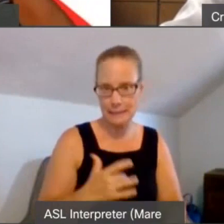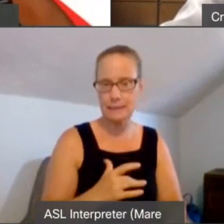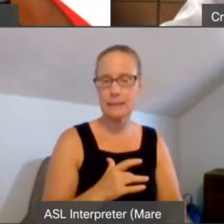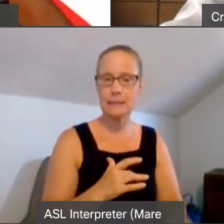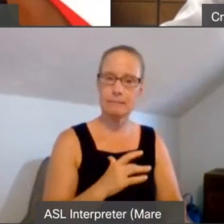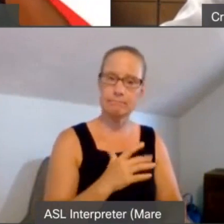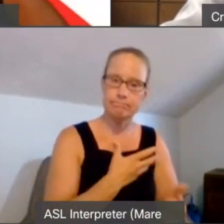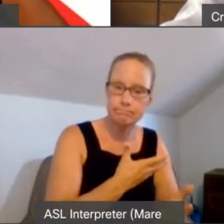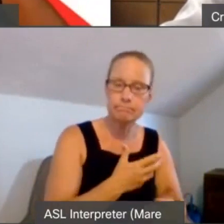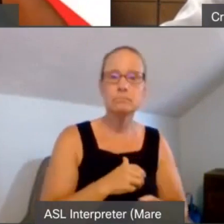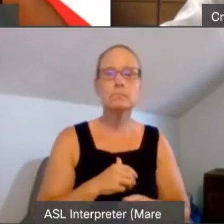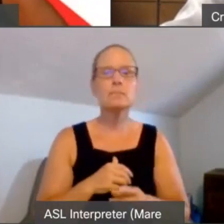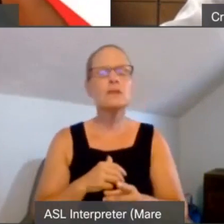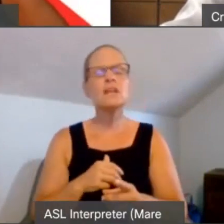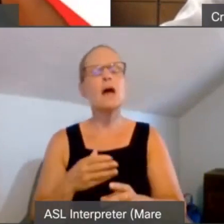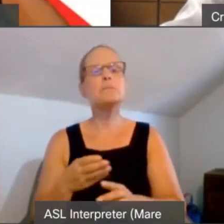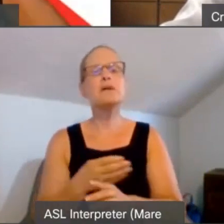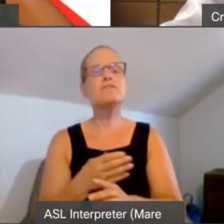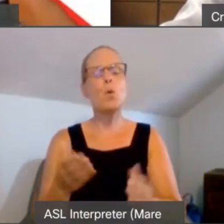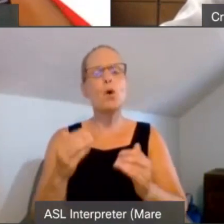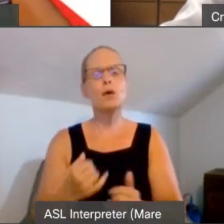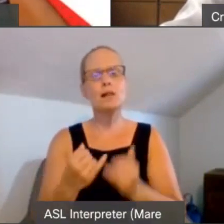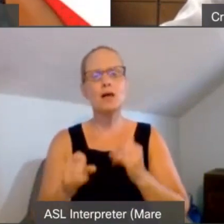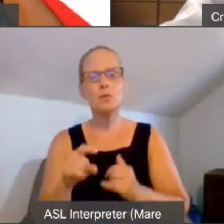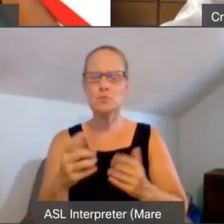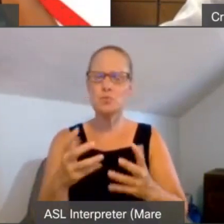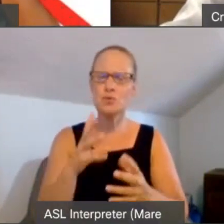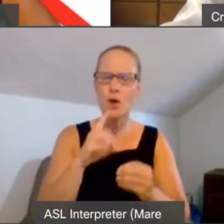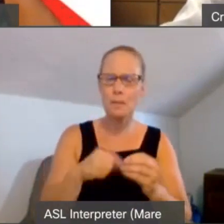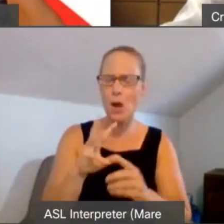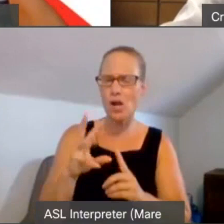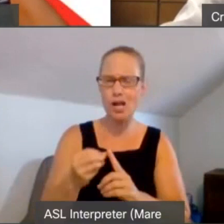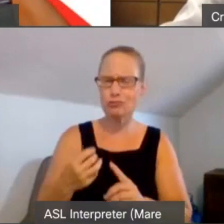is there any last comments you wanted to make about cultural sensitivity and recovery?